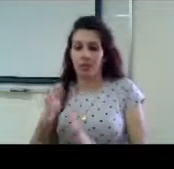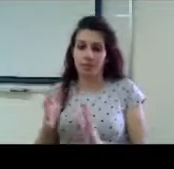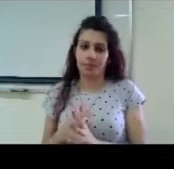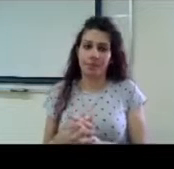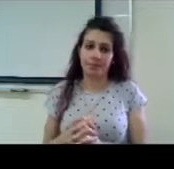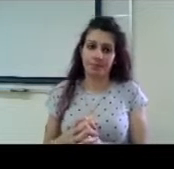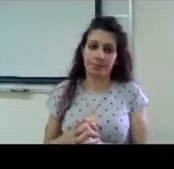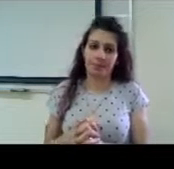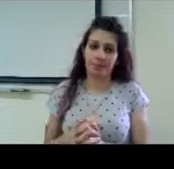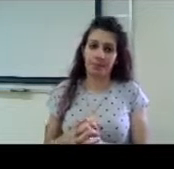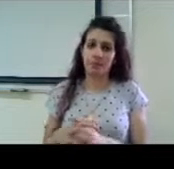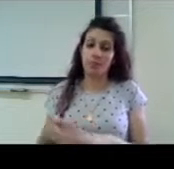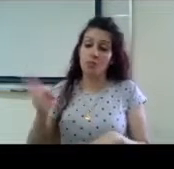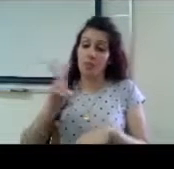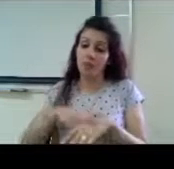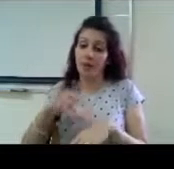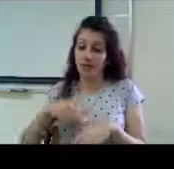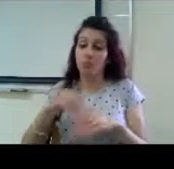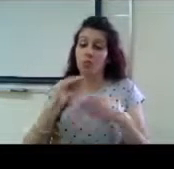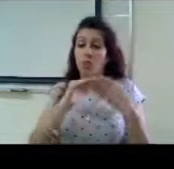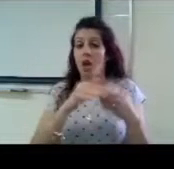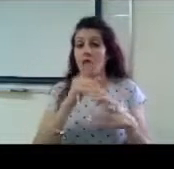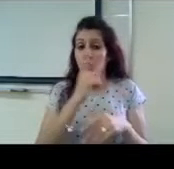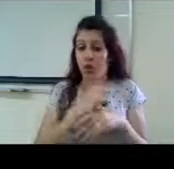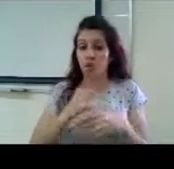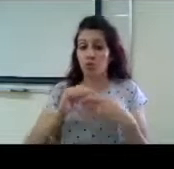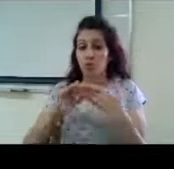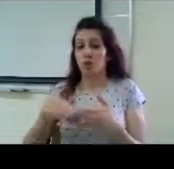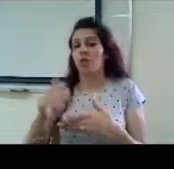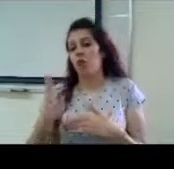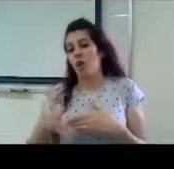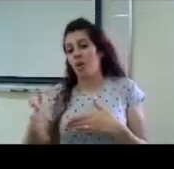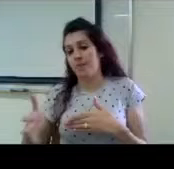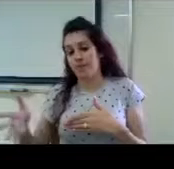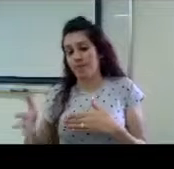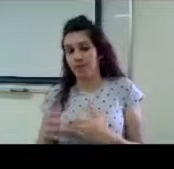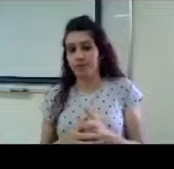advancements to the situation the Ministry of Education and the queen